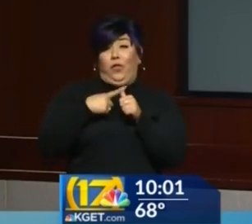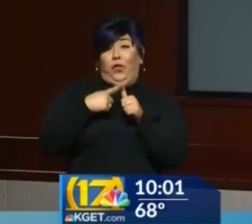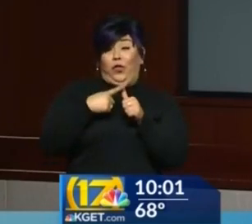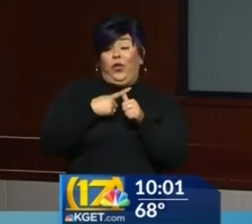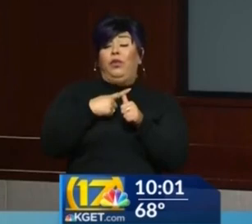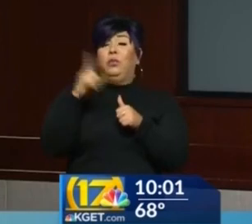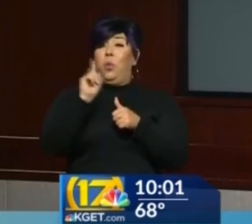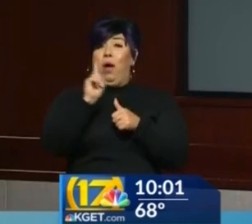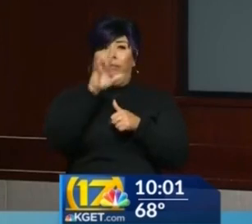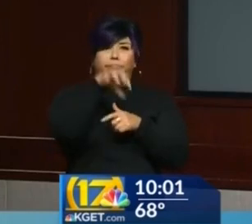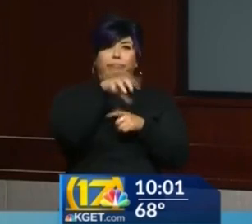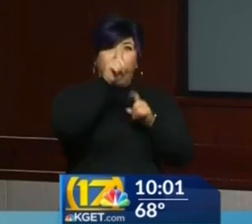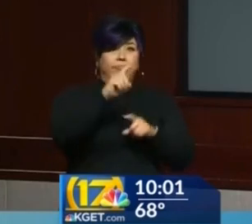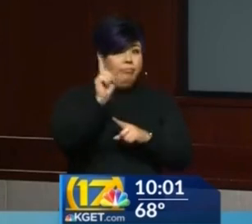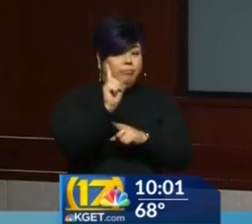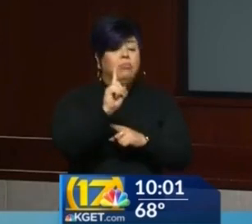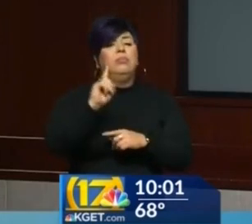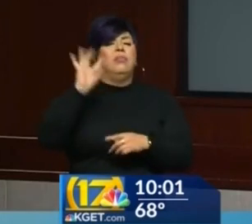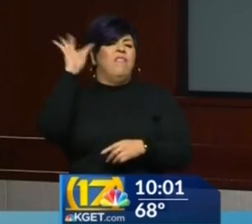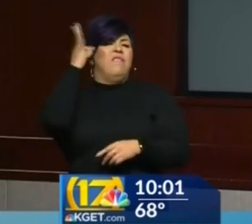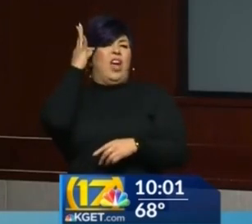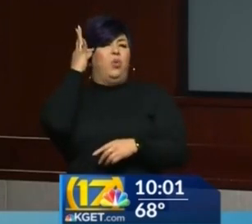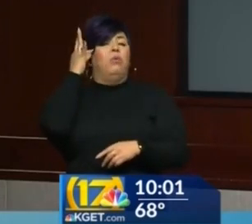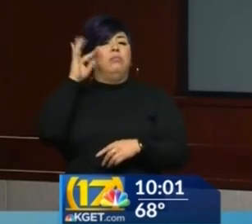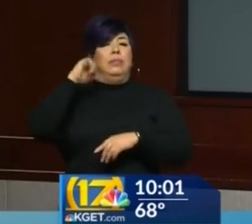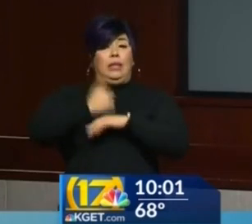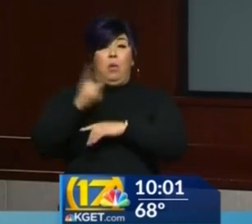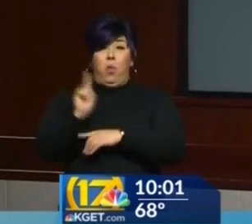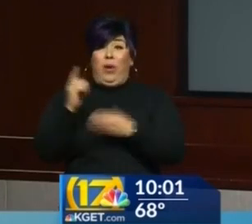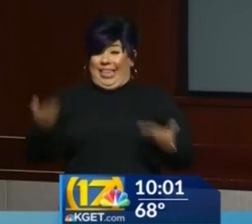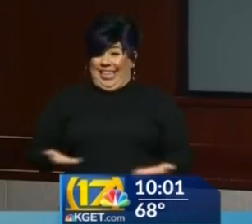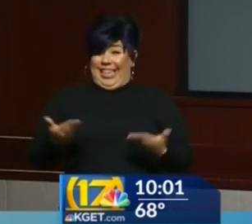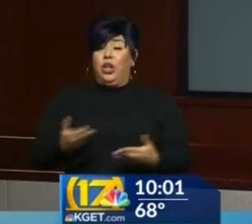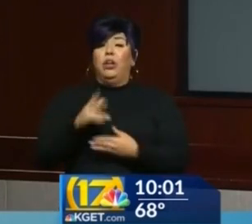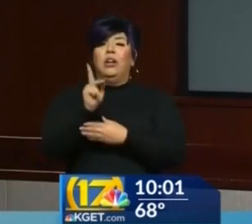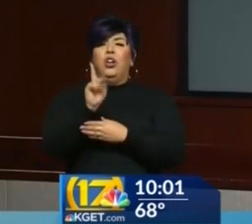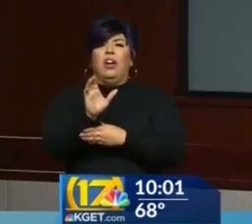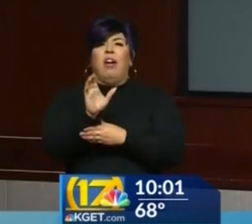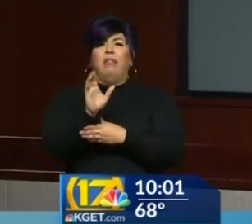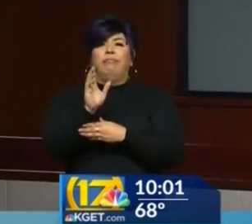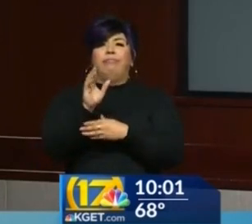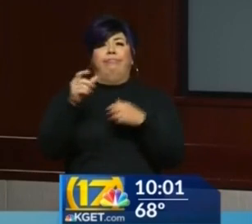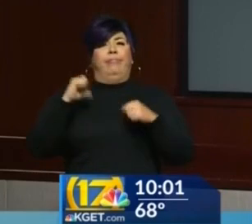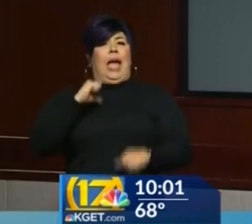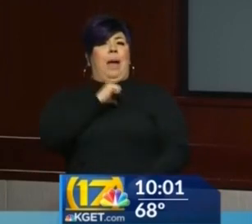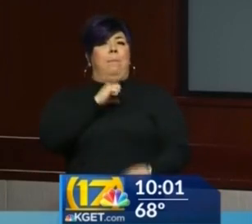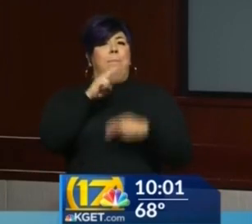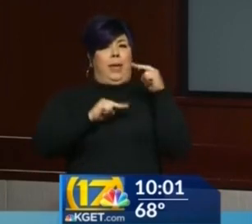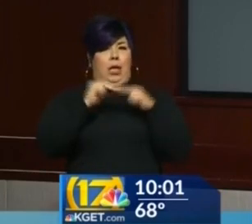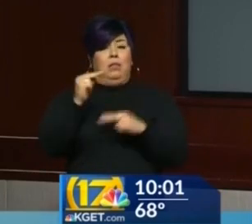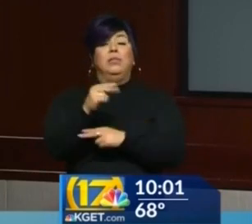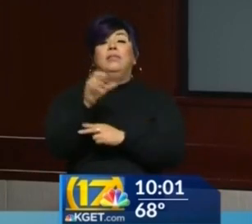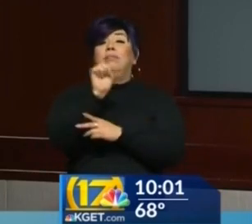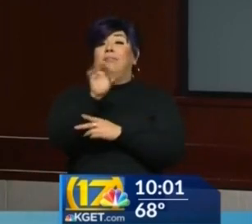LISTEN IN. CHIEF COMMUNICATIONS OFFICER. FIRST TODAY WE HAVE THE